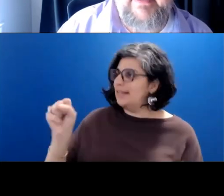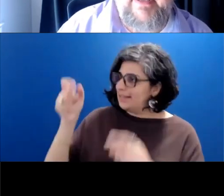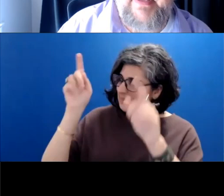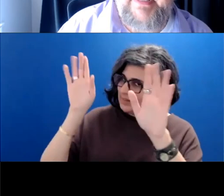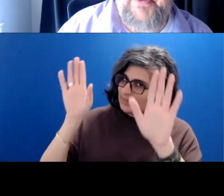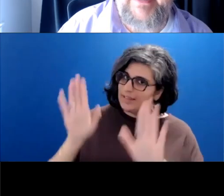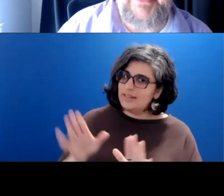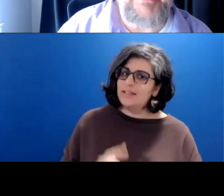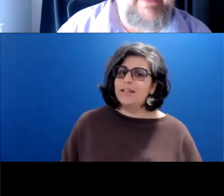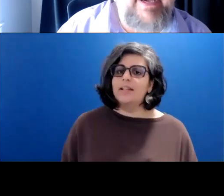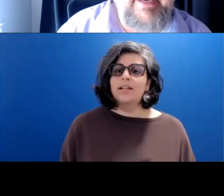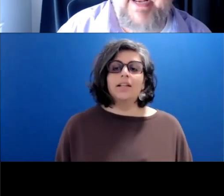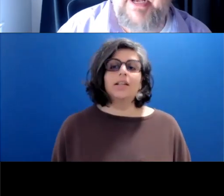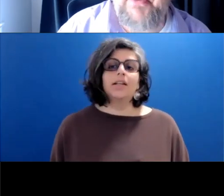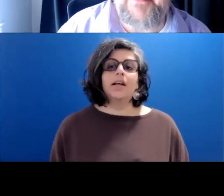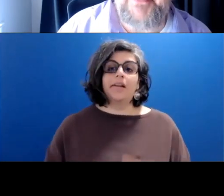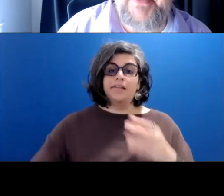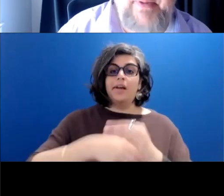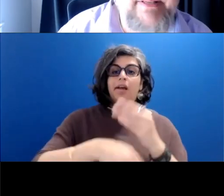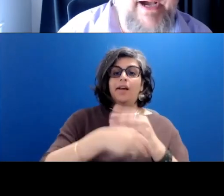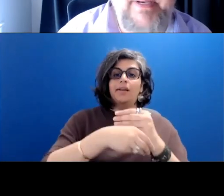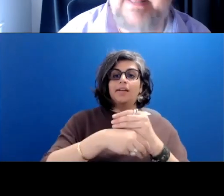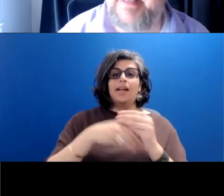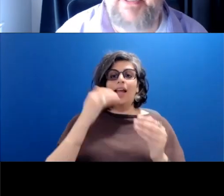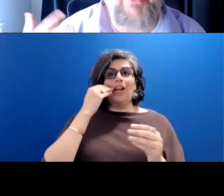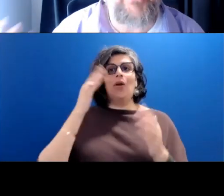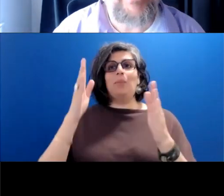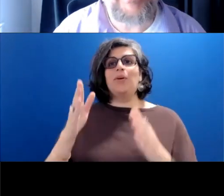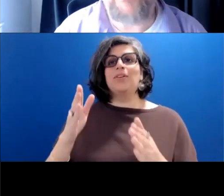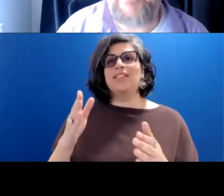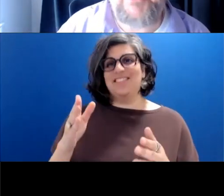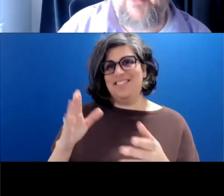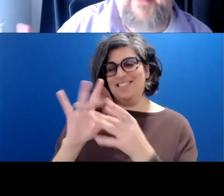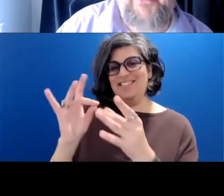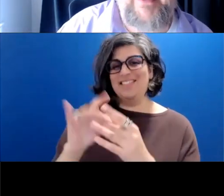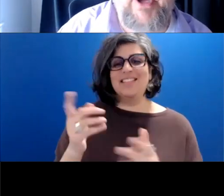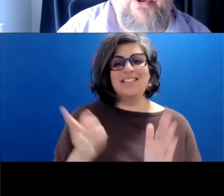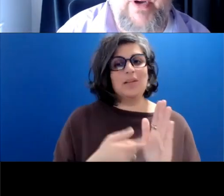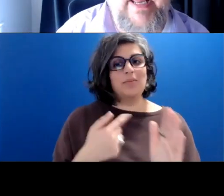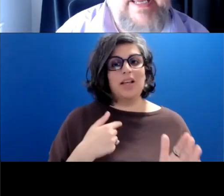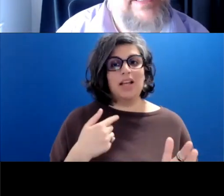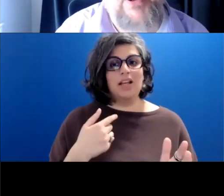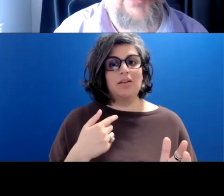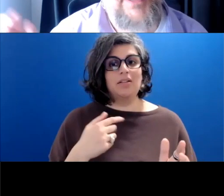And I think, you know, in addition to that, and I know this person who made the comment, it's like, you know, sometimes where people wanna go one day is a little bit